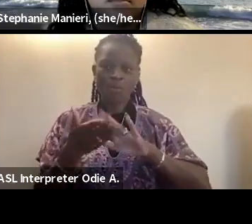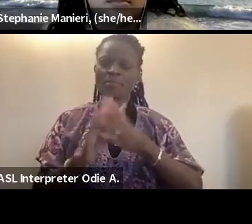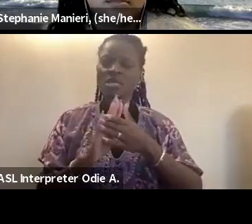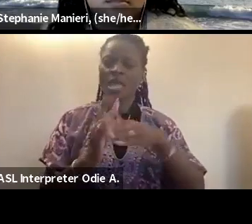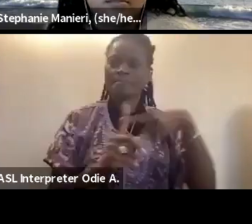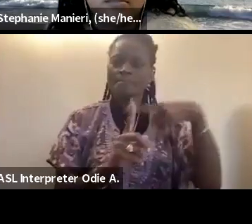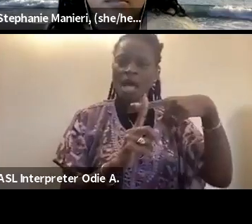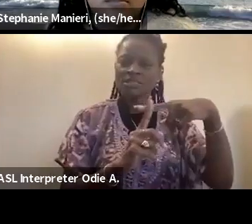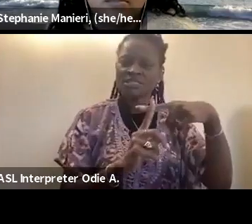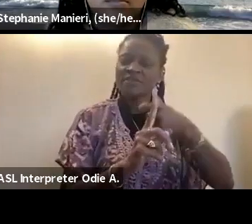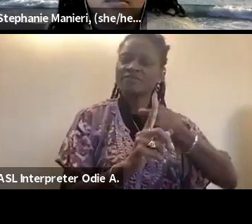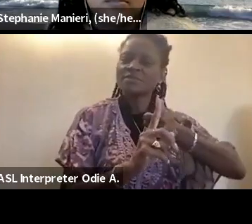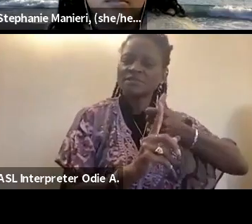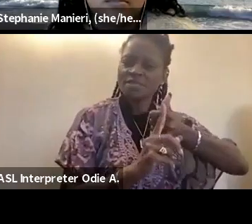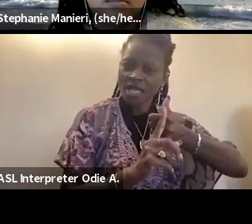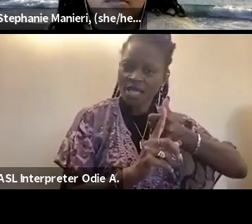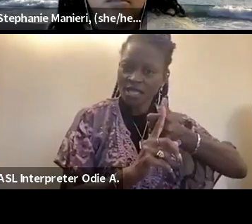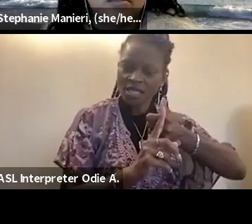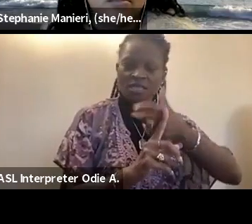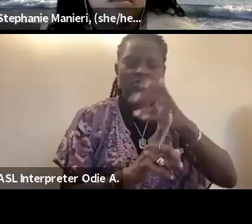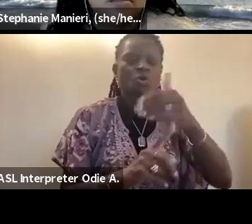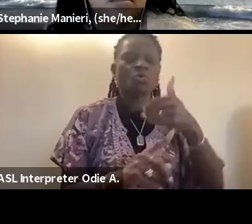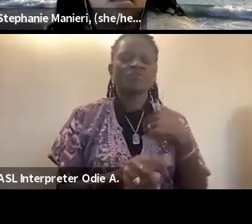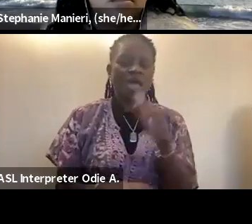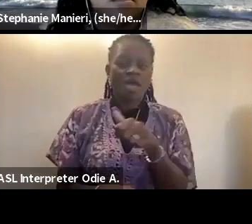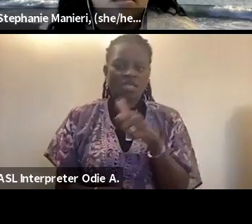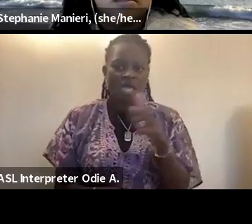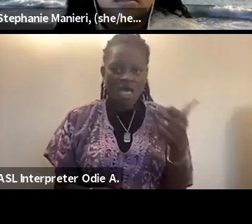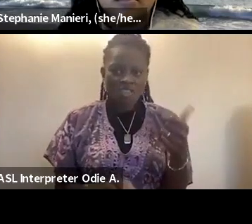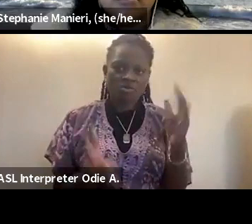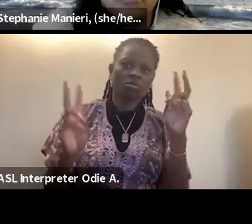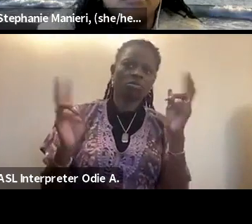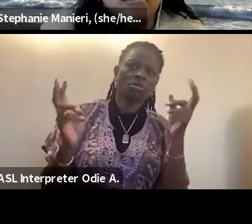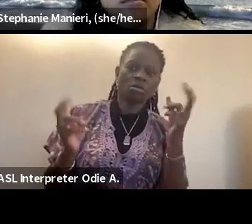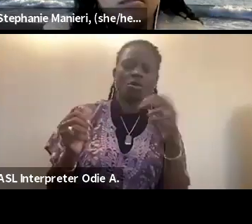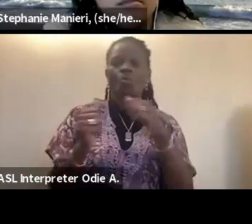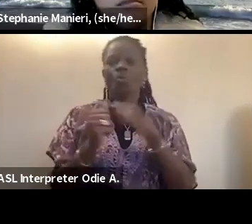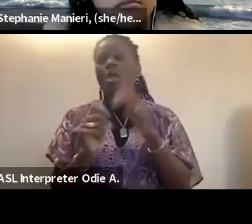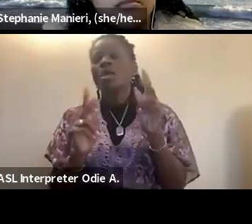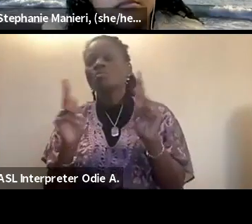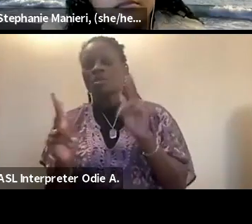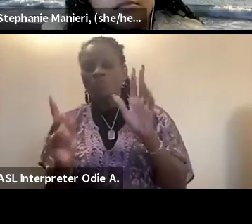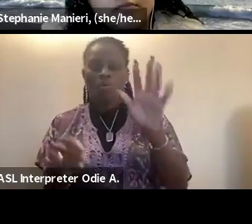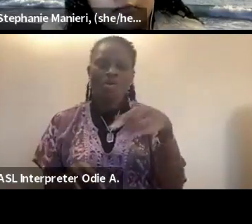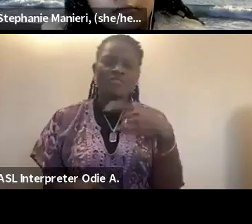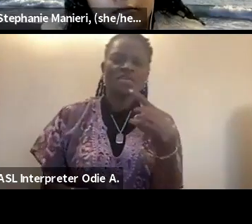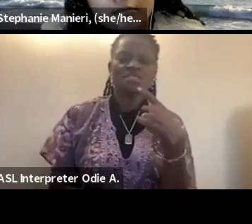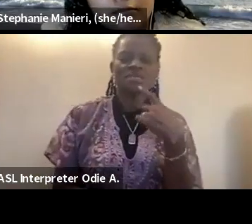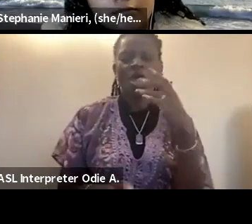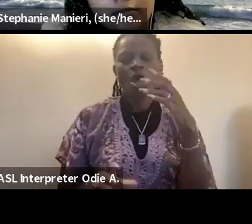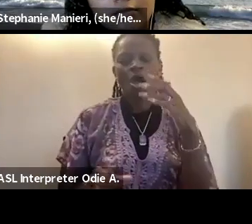There are other instances where through interviews, people may say that they believe that they could have gotten